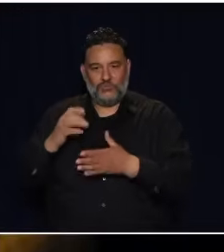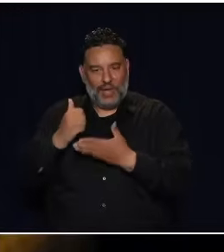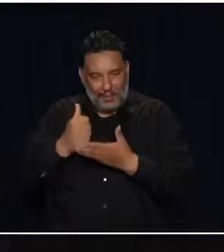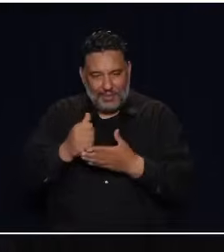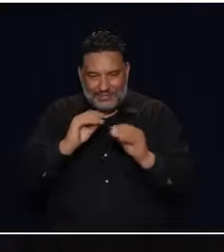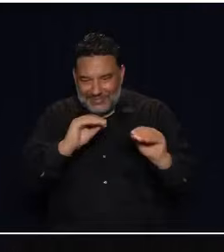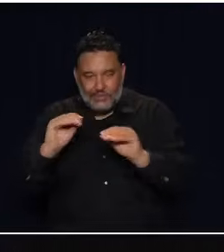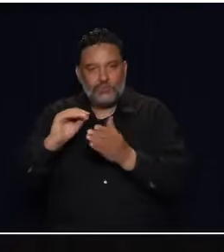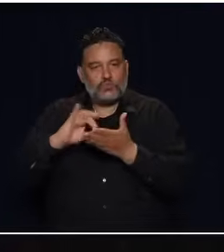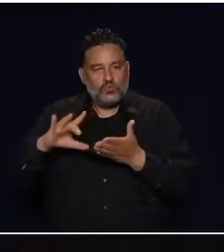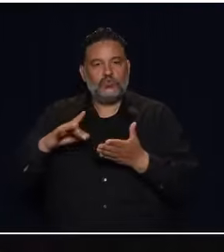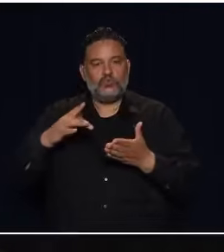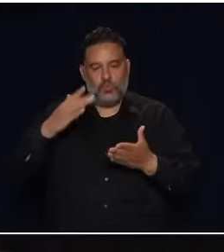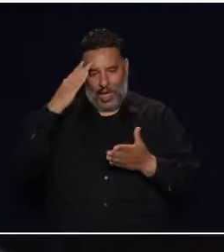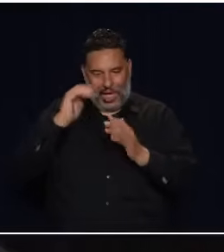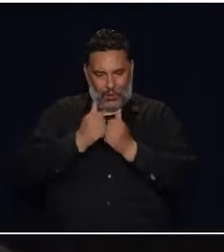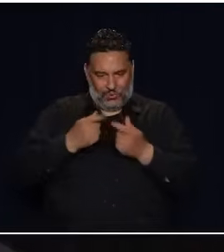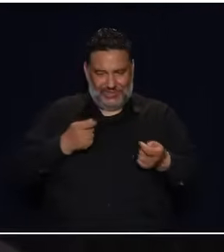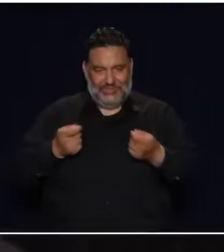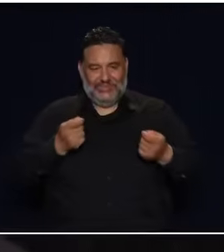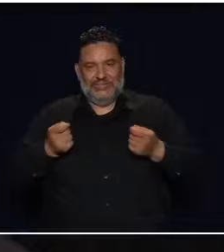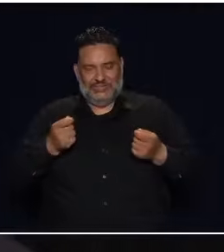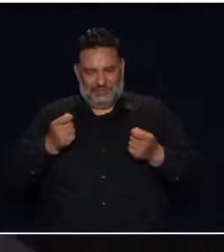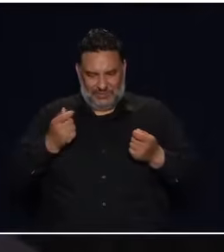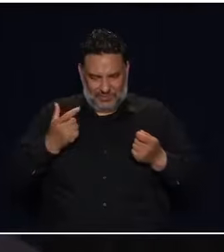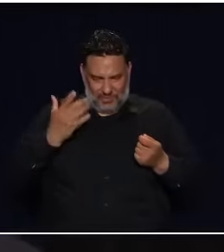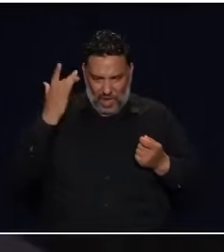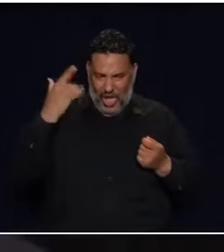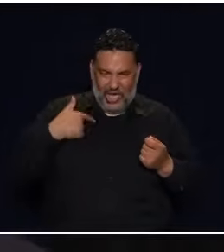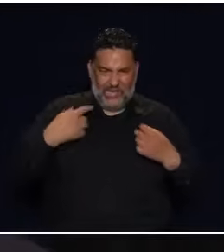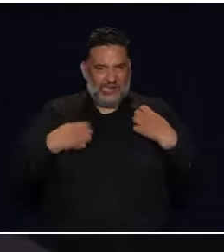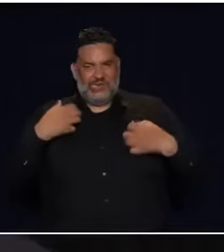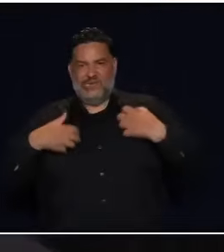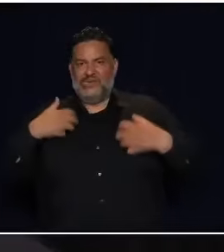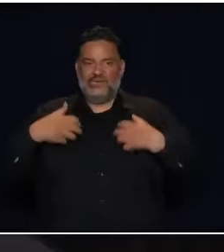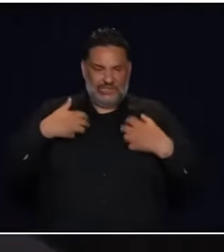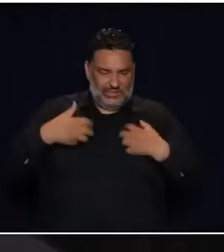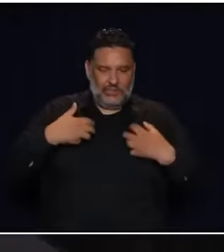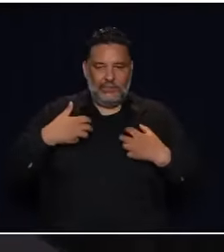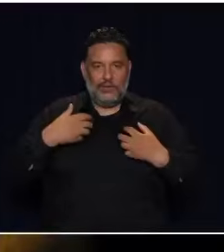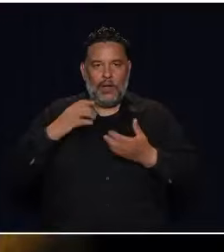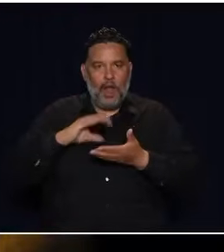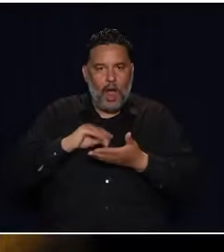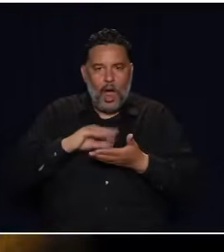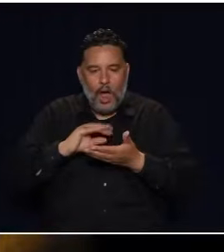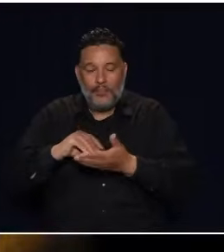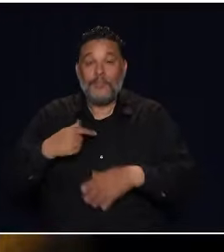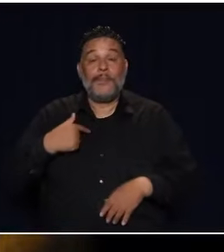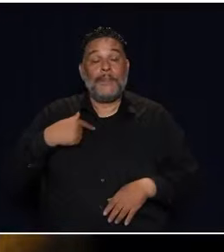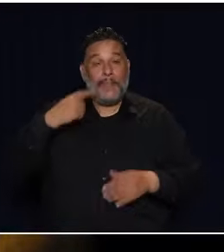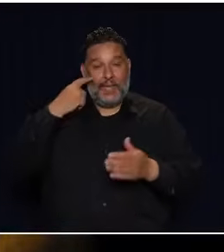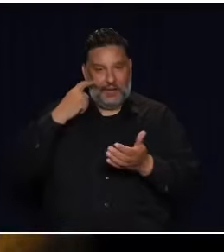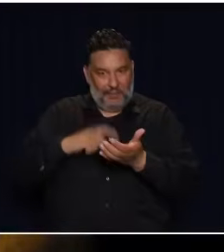OUTBURSTS. SOCIAL/EMOTIONAL LEARNING HELPS STUDENTS AND TEACHERS REGULATE WHAT IS HAPPENING IN THEIR